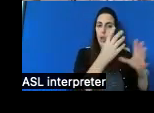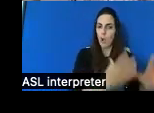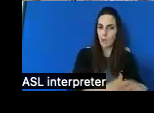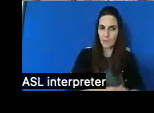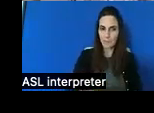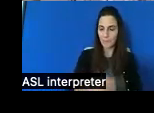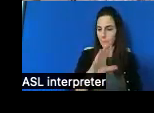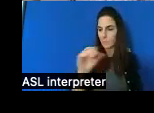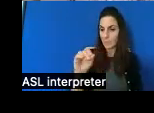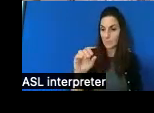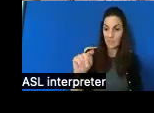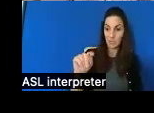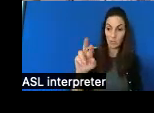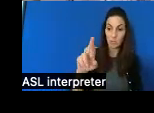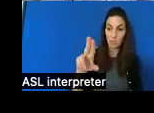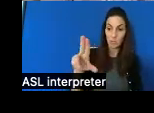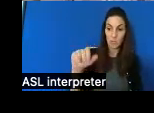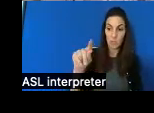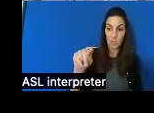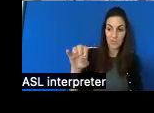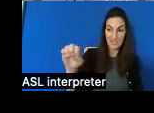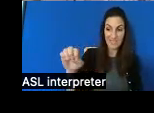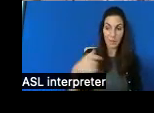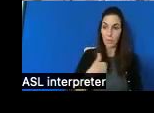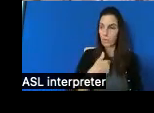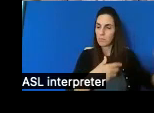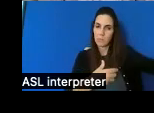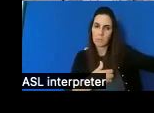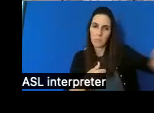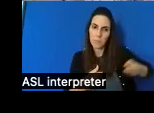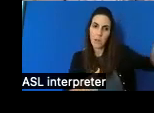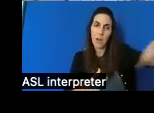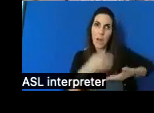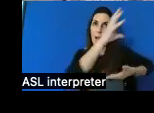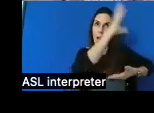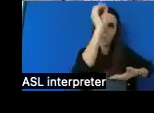corporate trustee that's cost to the trust but if it's a family member and they're not charging